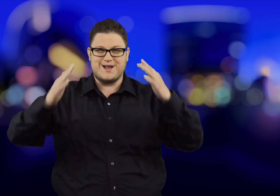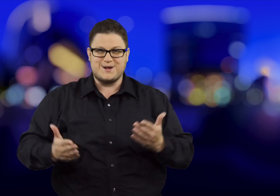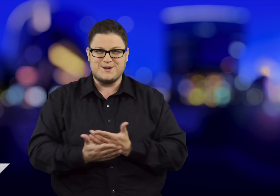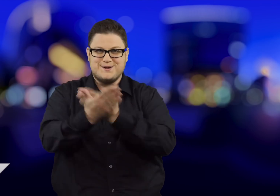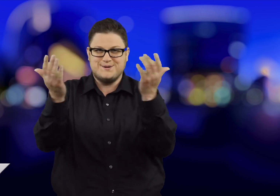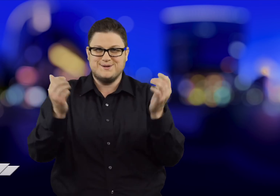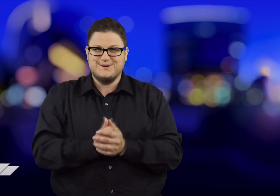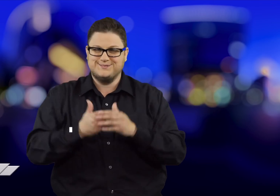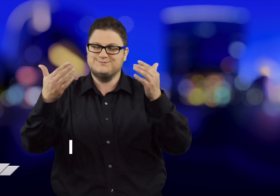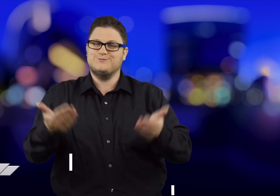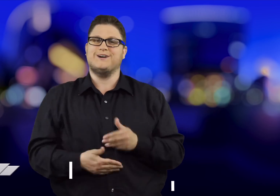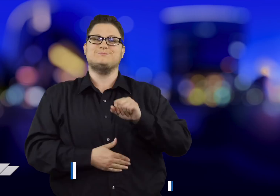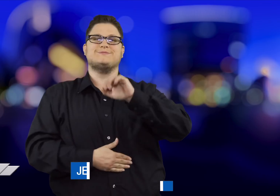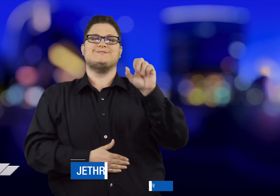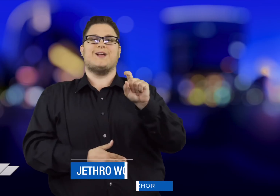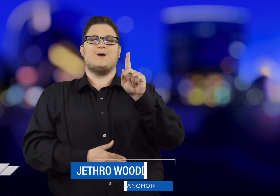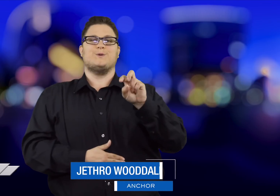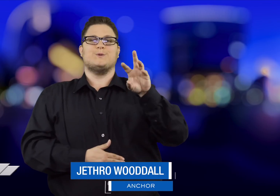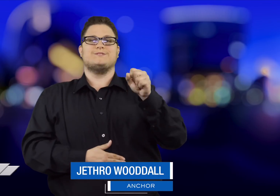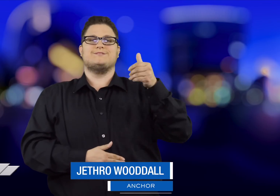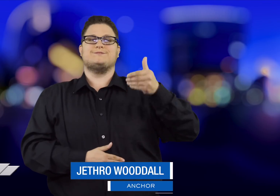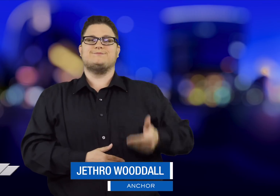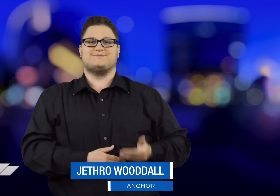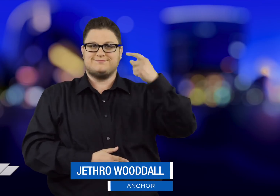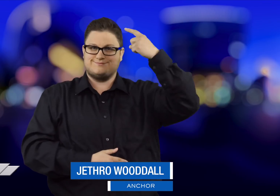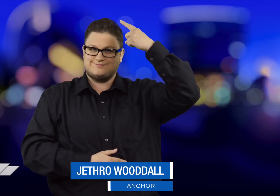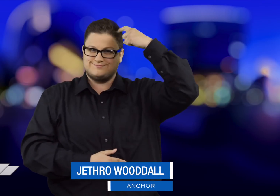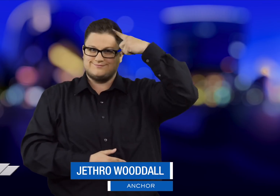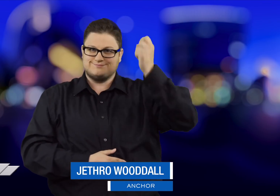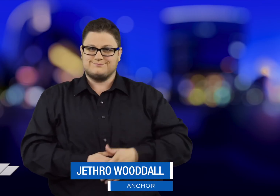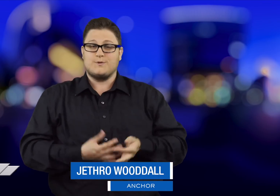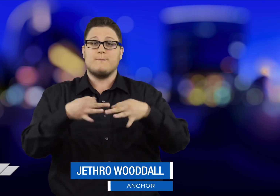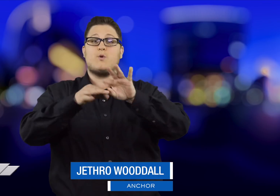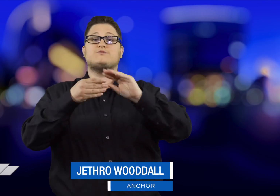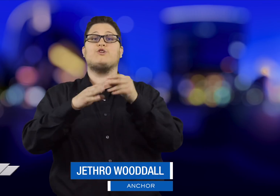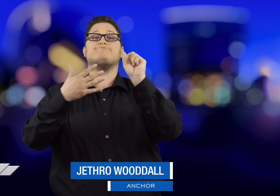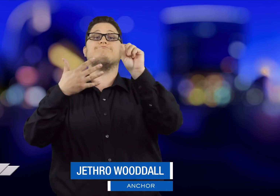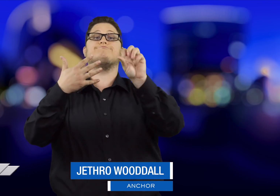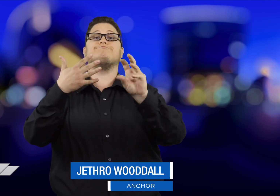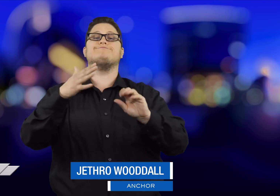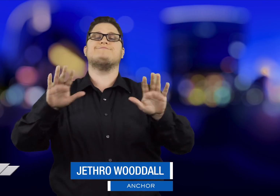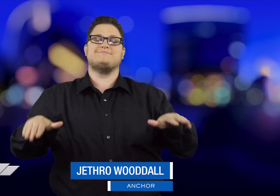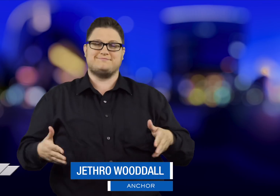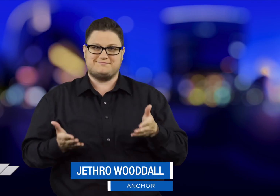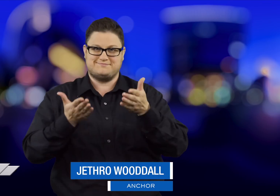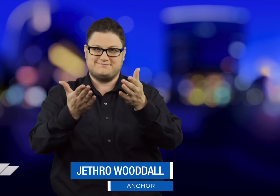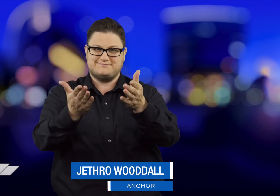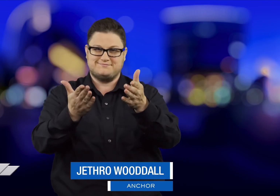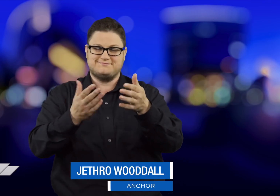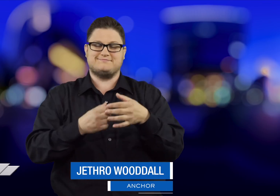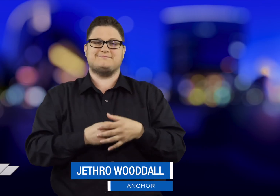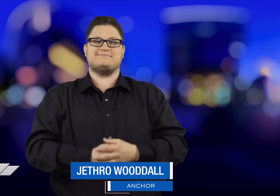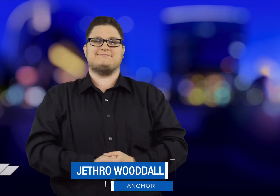Hello everyone. Welcome to Sign1News. I'm Jethro Wooddall. Here are your top stories for today.